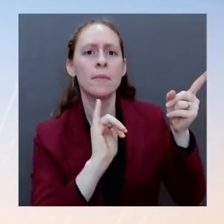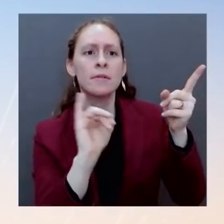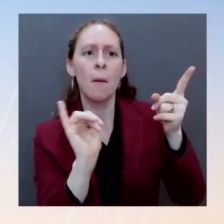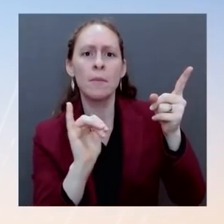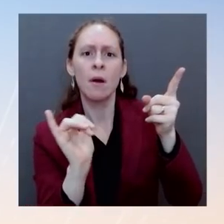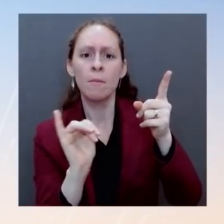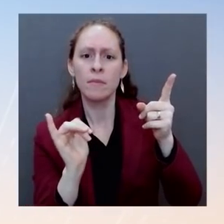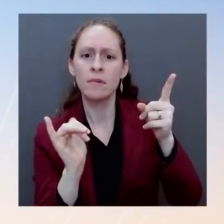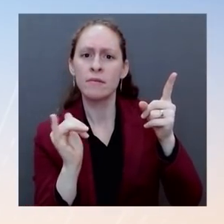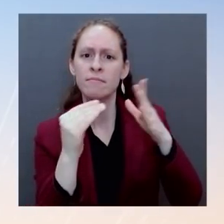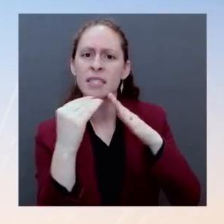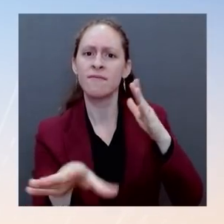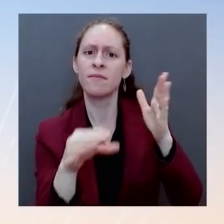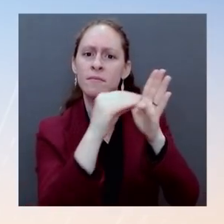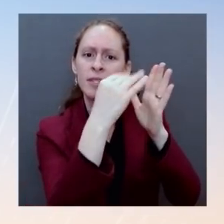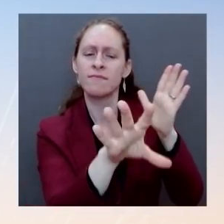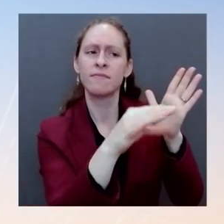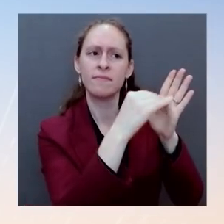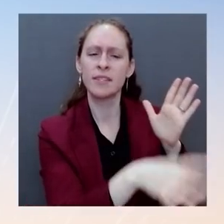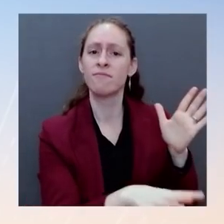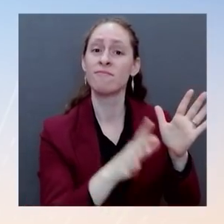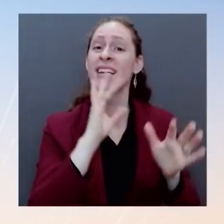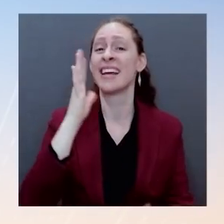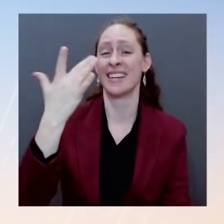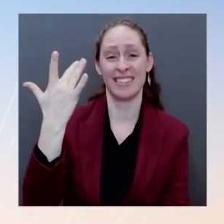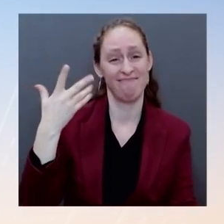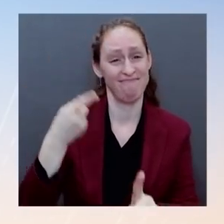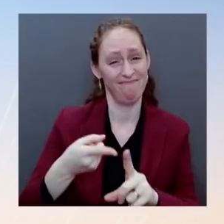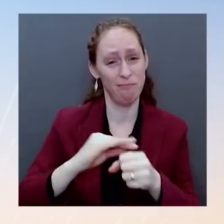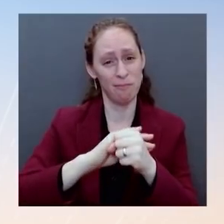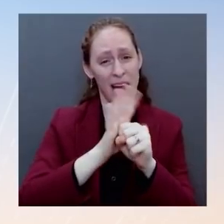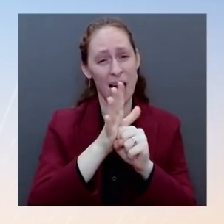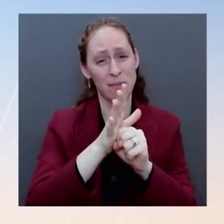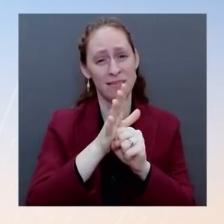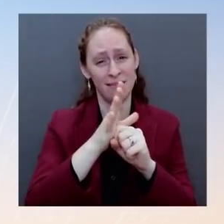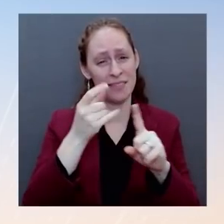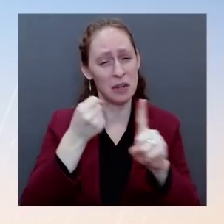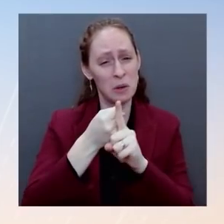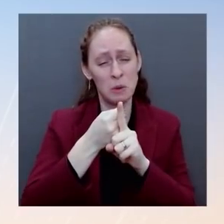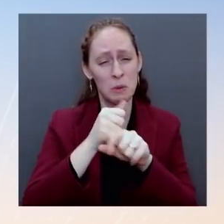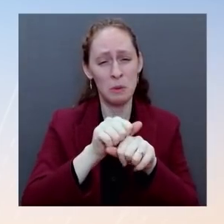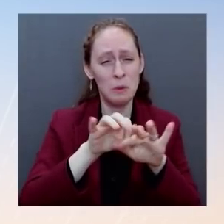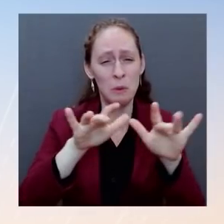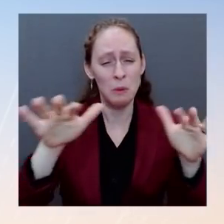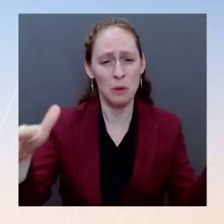Over the past six months, price increases in the United States and Europe have basically run neck and neck.